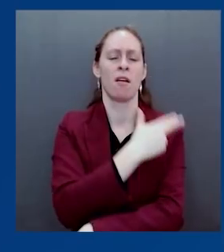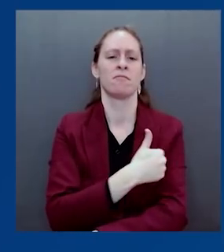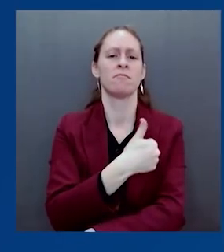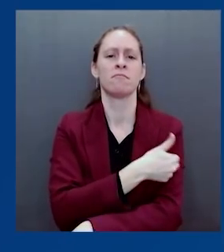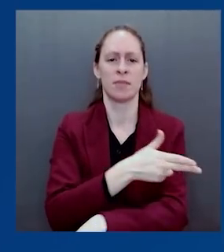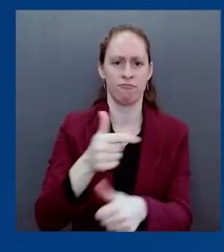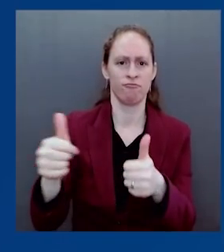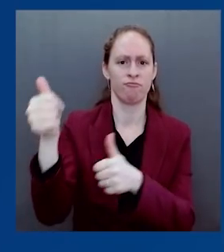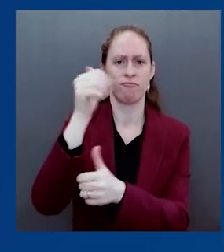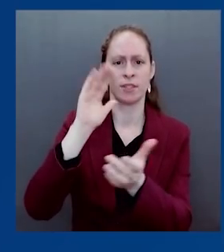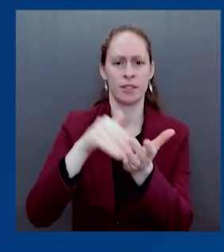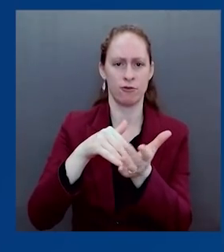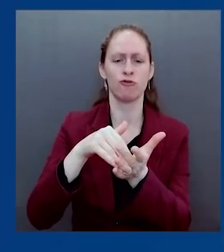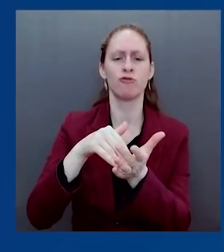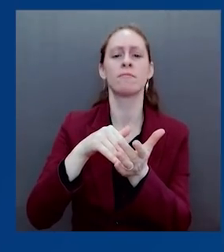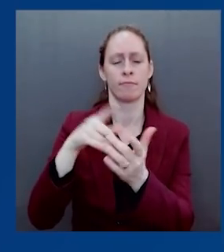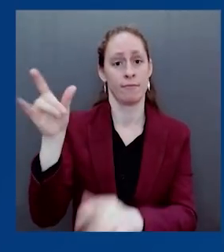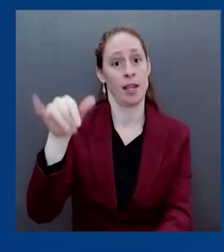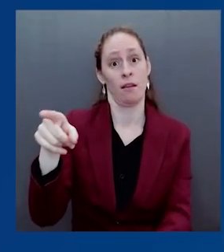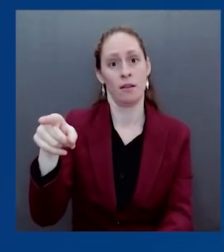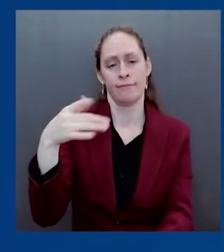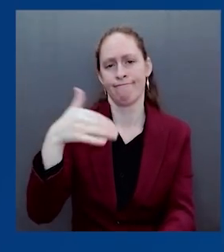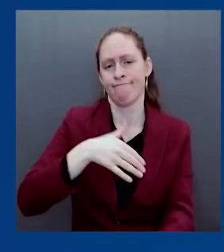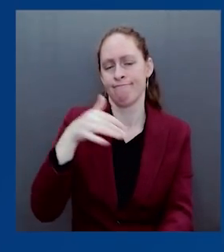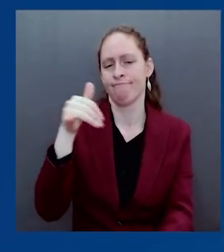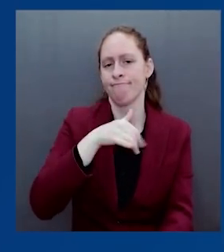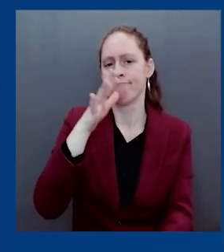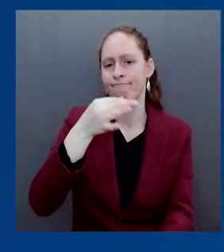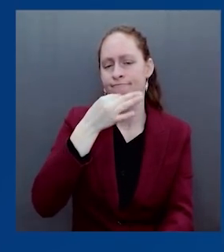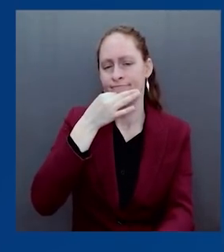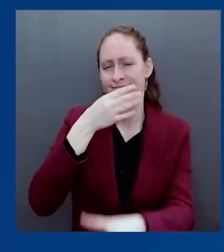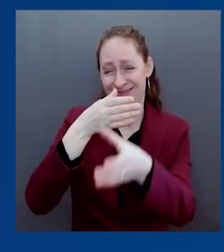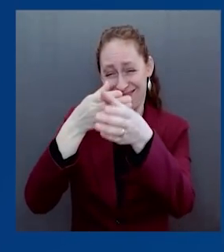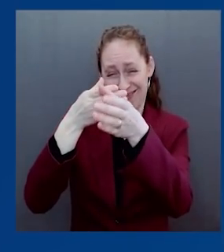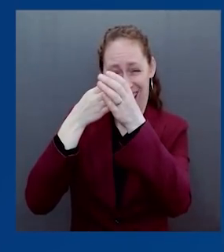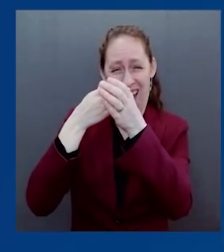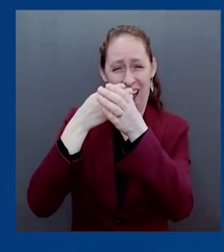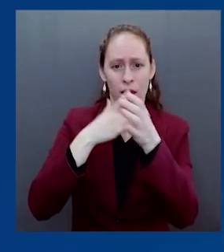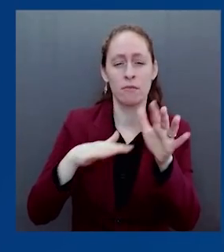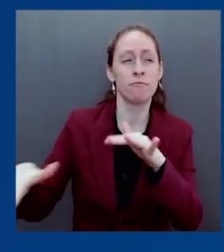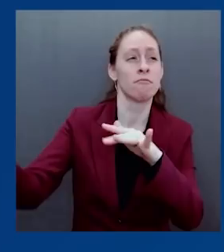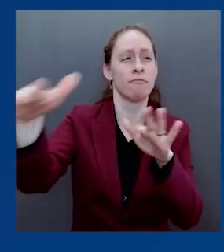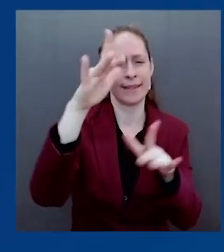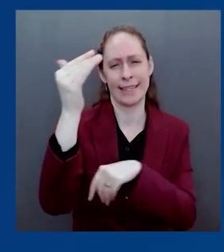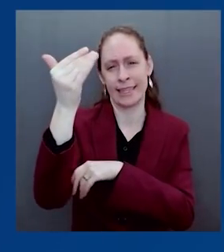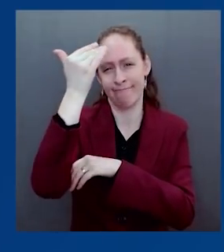Dr. Inglesby is one of the world's leading infectious disease experts and is internationally recognized